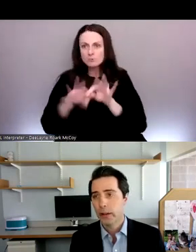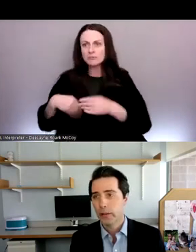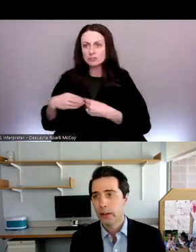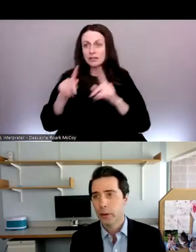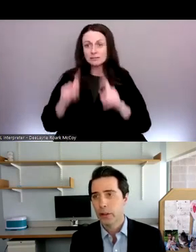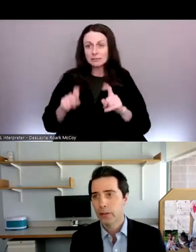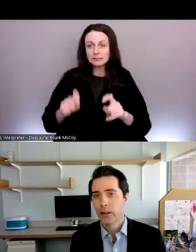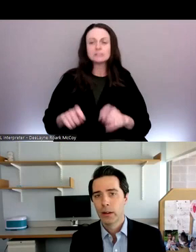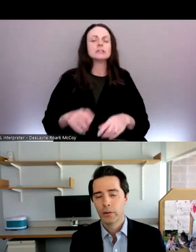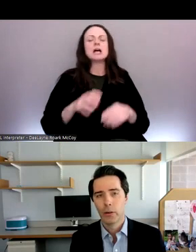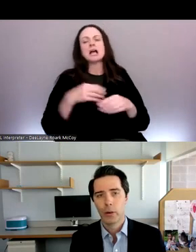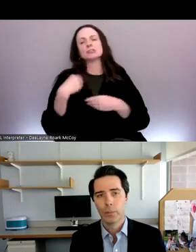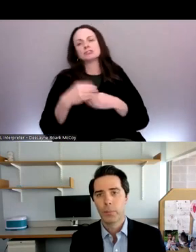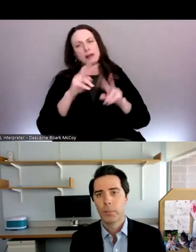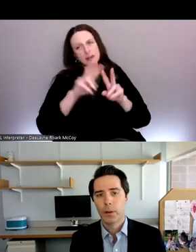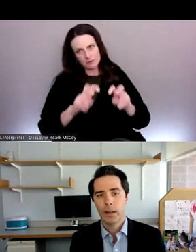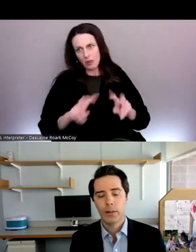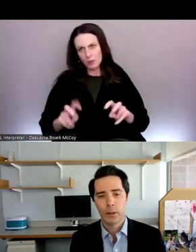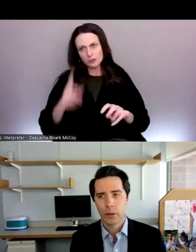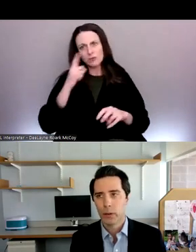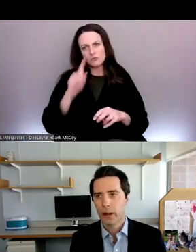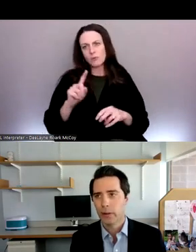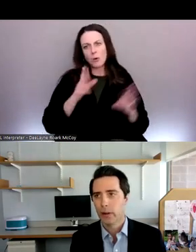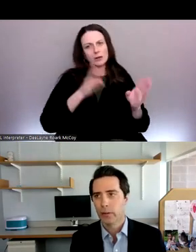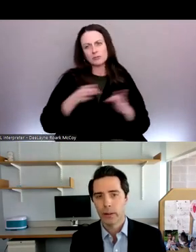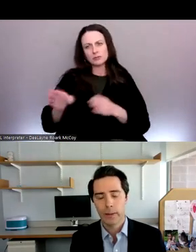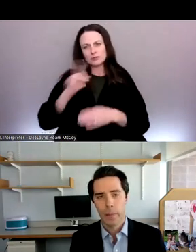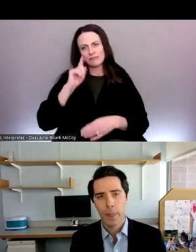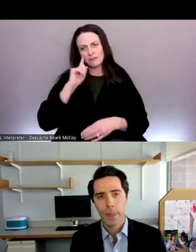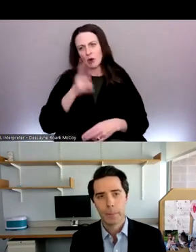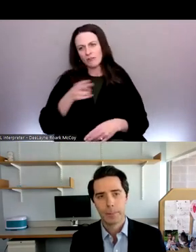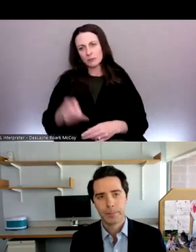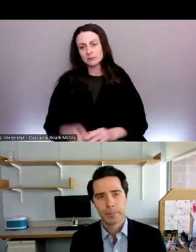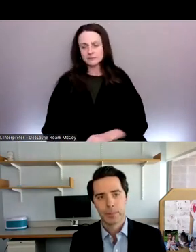genetic valuation for individuals who